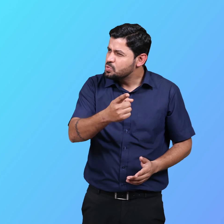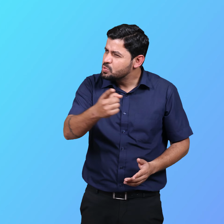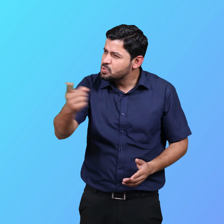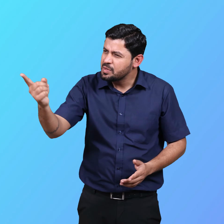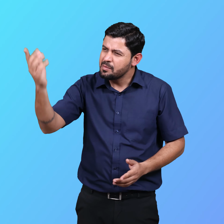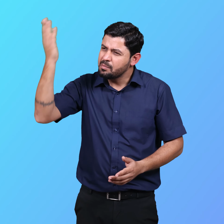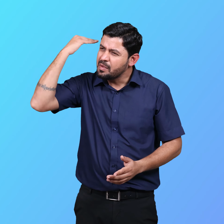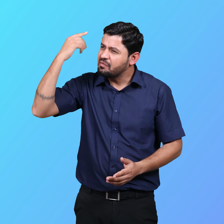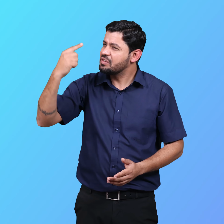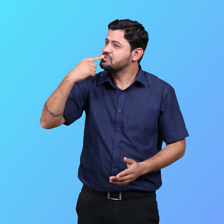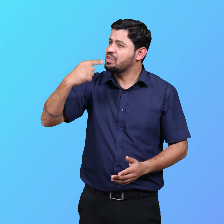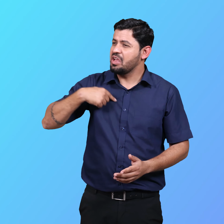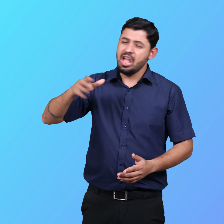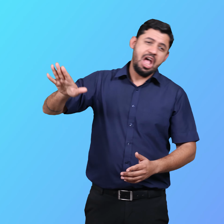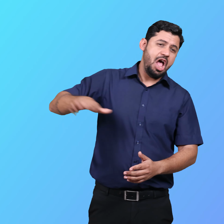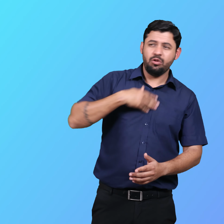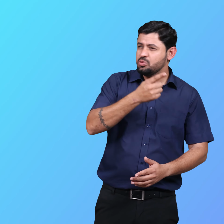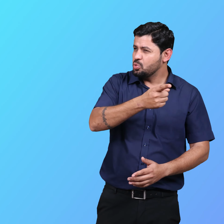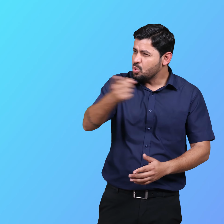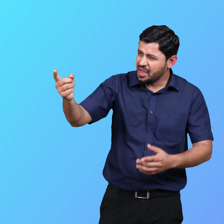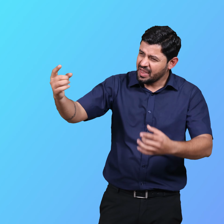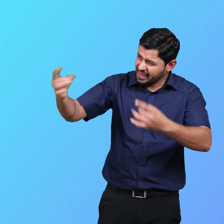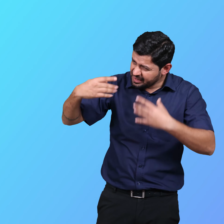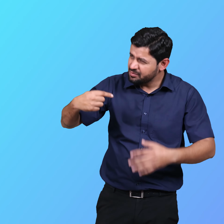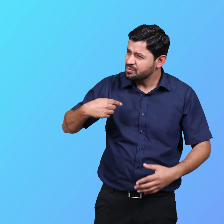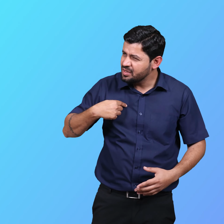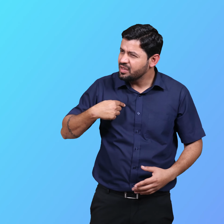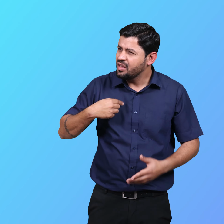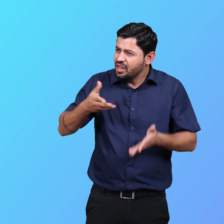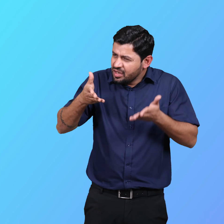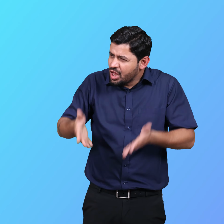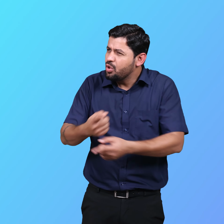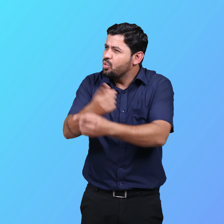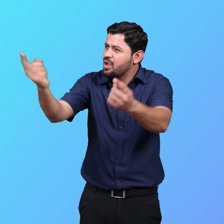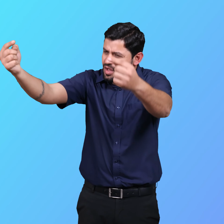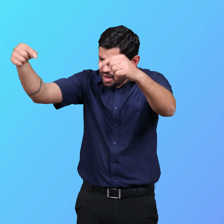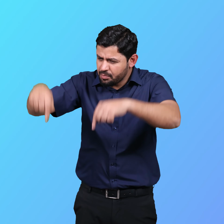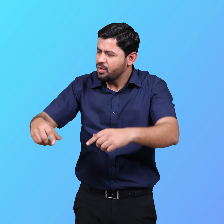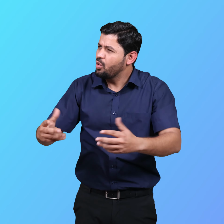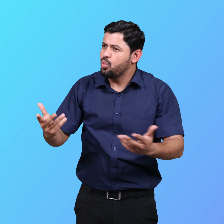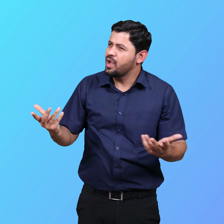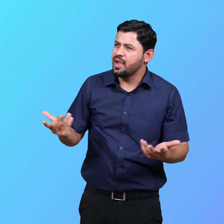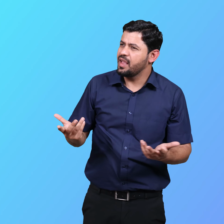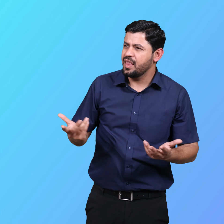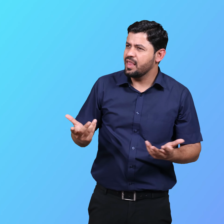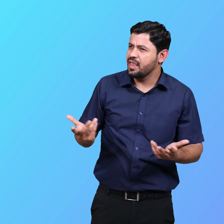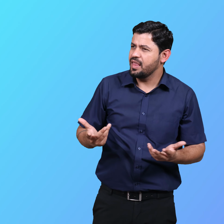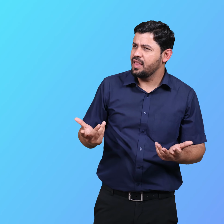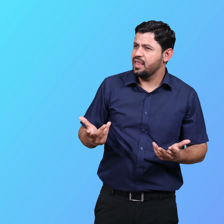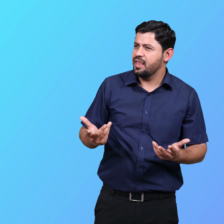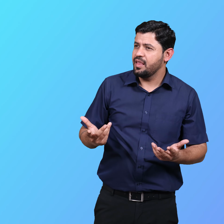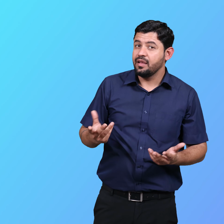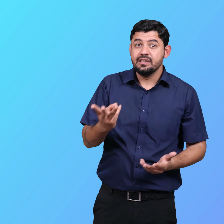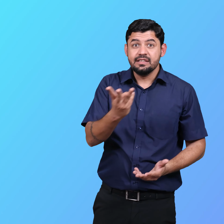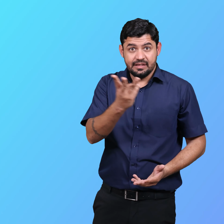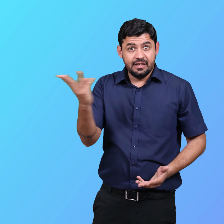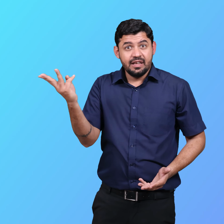Isaac asked, “Why are you here? The last time I saw you, you spoke to me like an enemy. You told me to go away.”